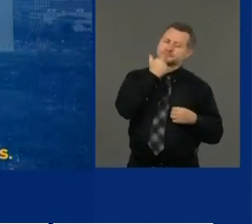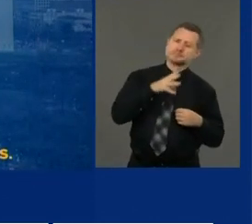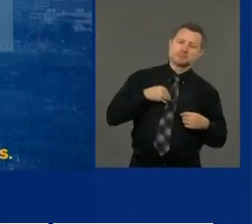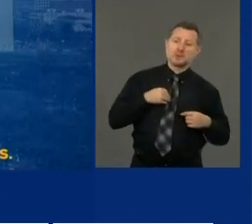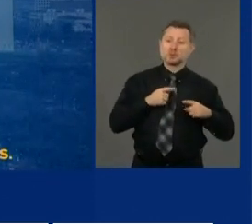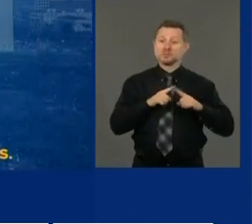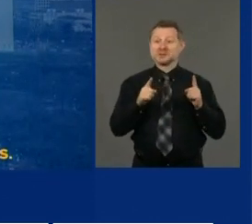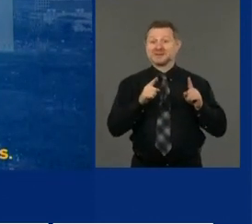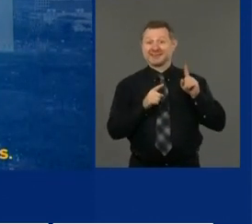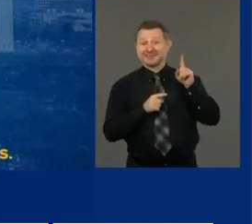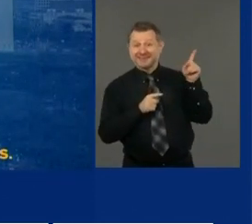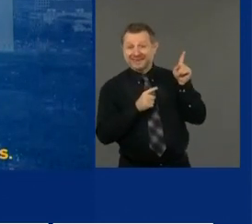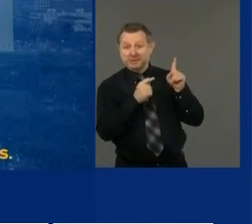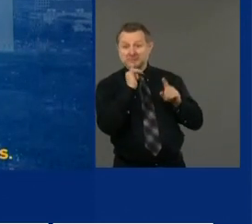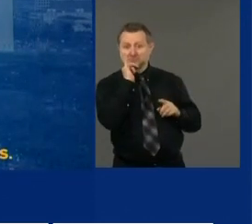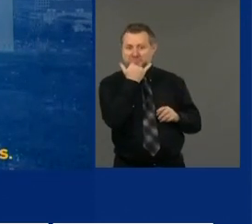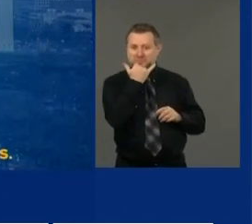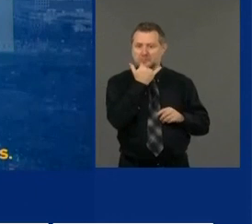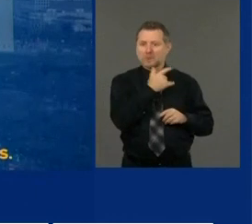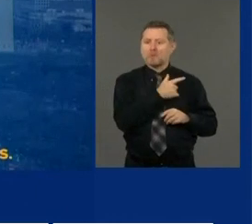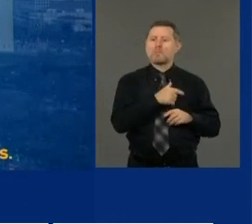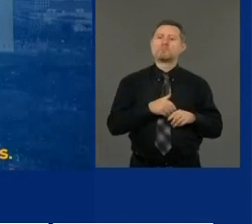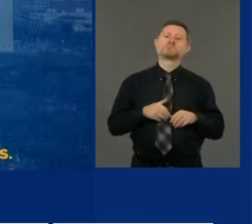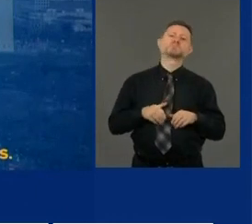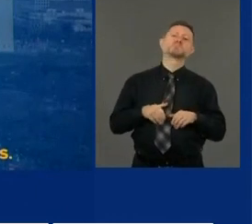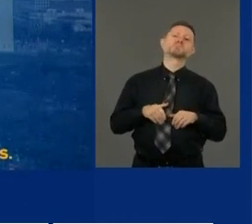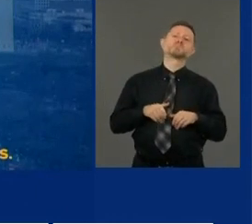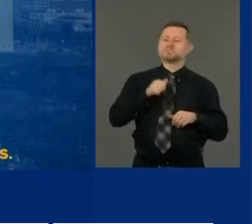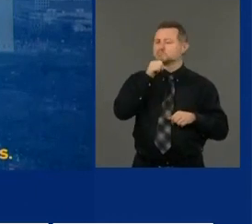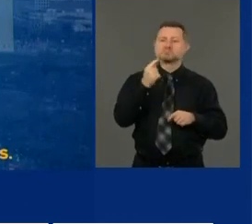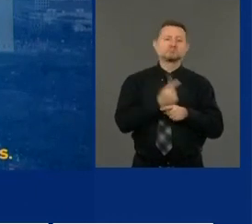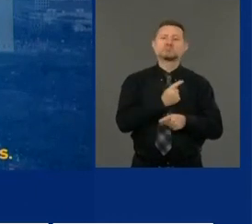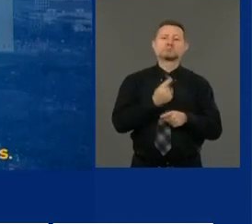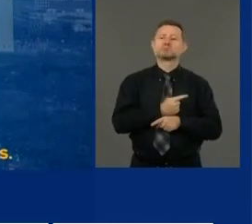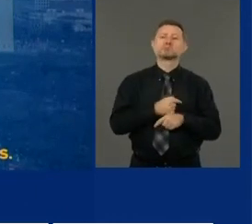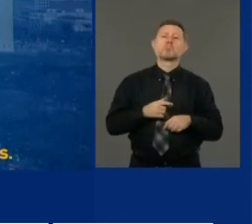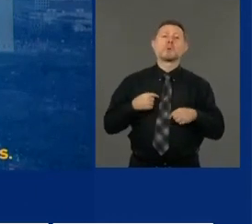LOOK, IT IS THE FEDERAL GOVERNMENT BECAUSE IT IS THE FEDERAL GOVERNMENT.